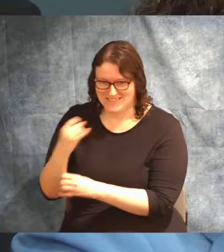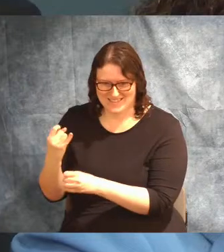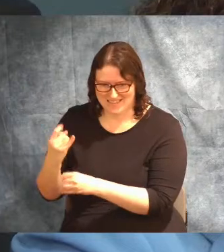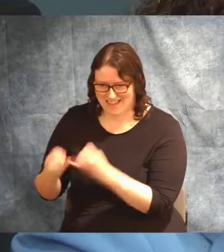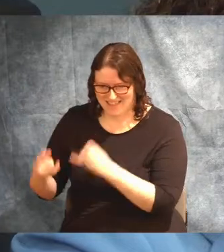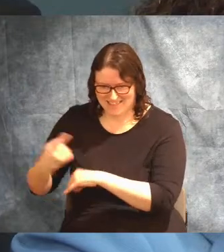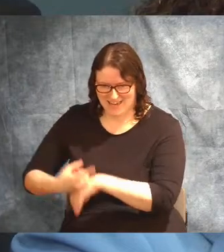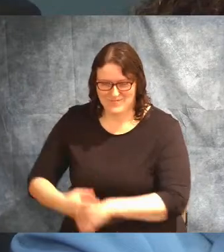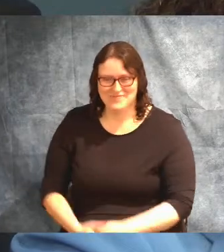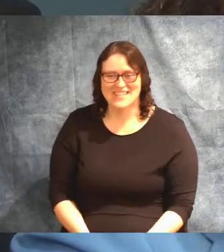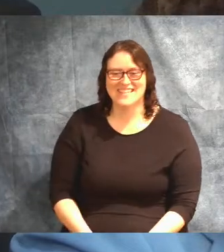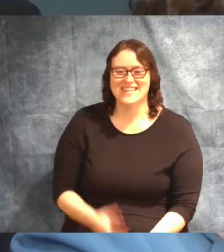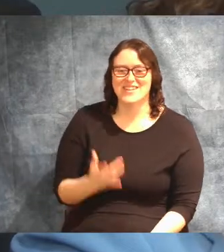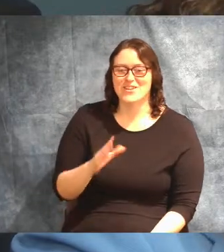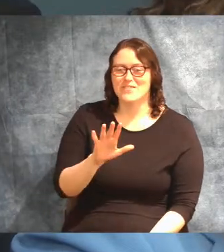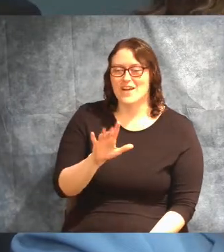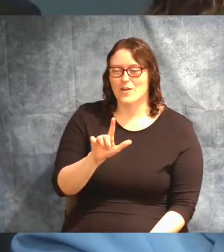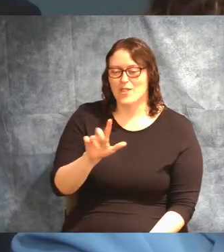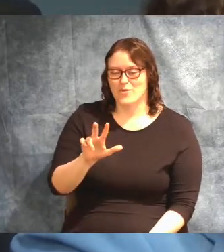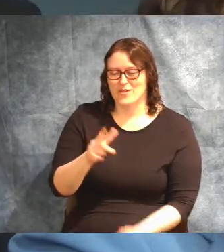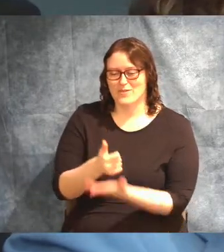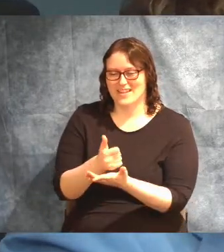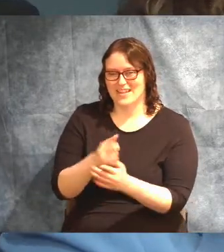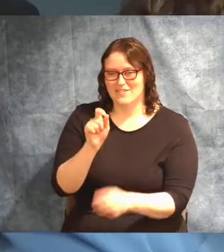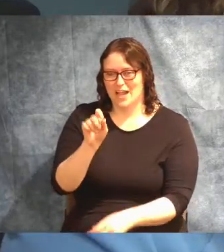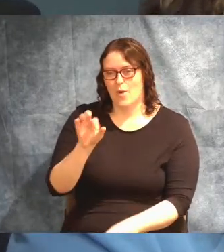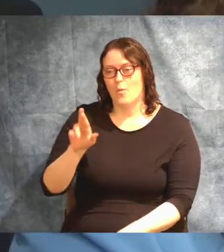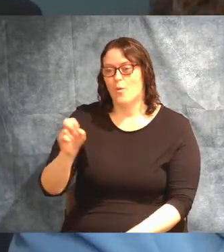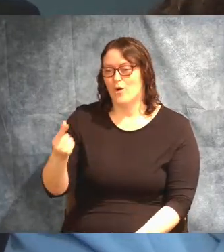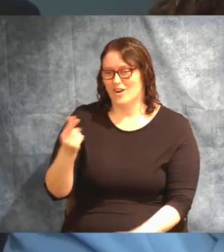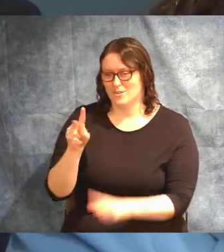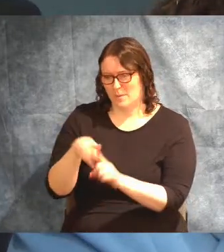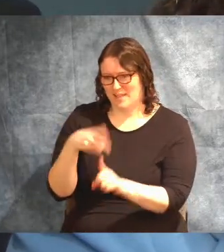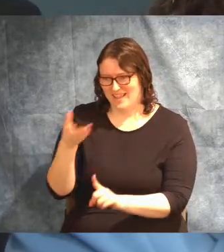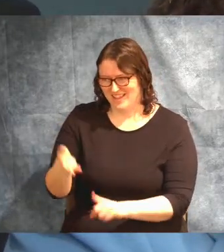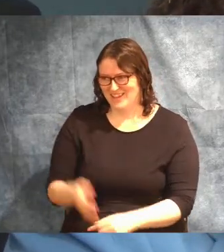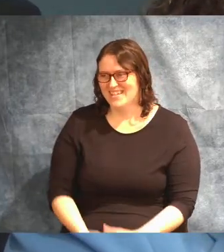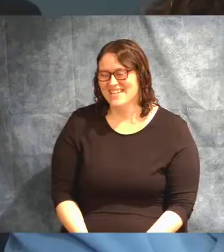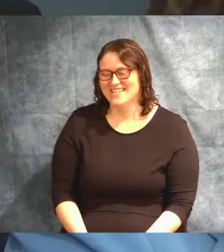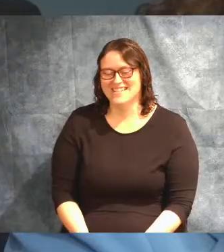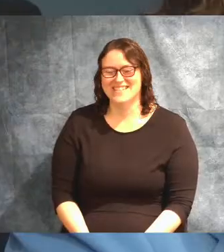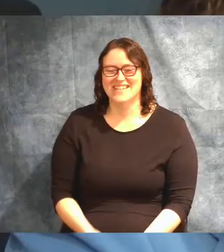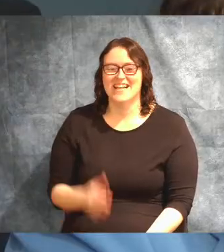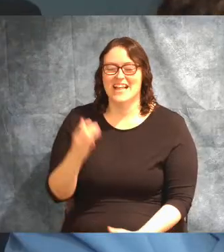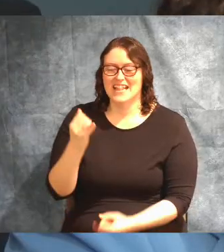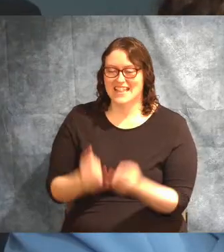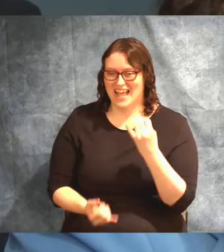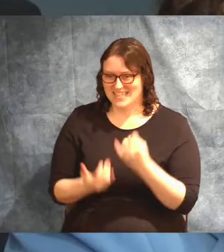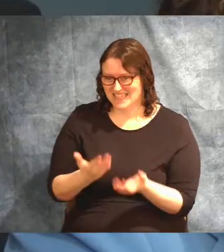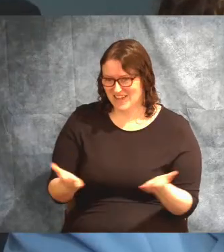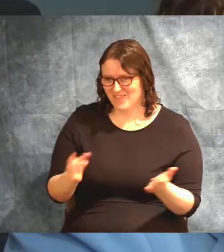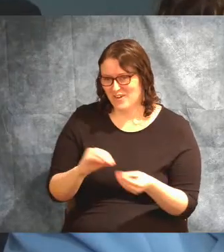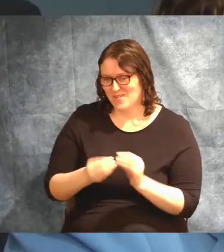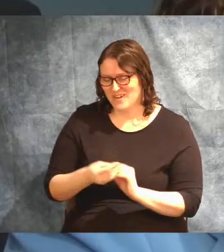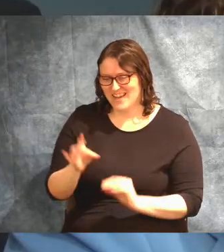513reief.org to apply. Last thing on number eight, it highlights and I would ask my colleagues.